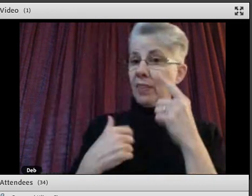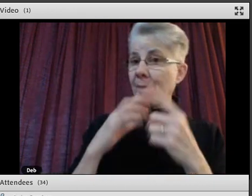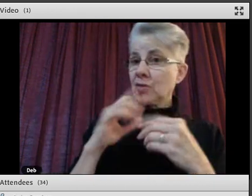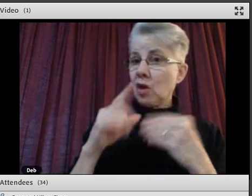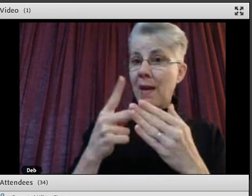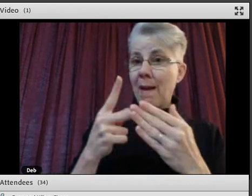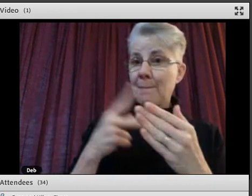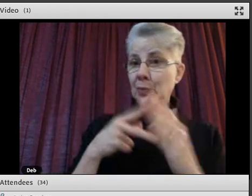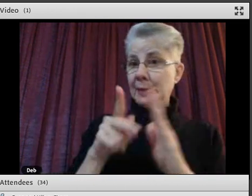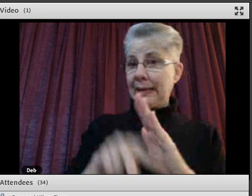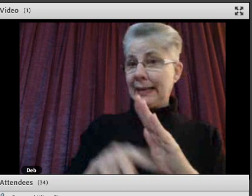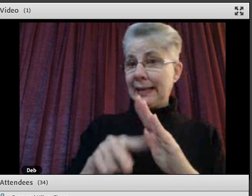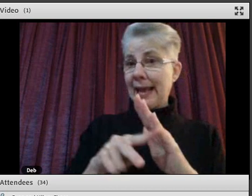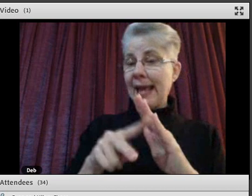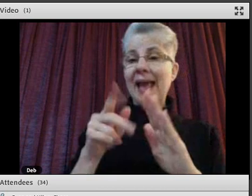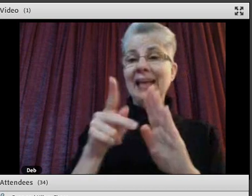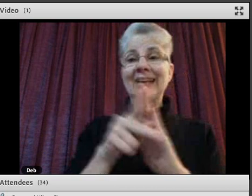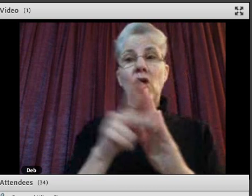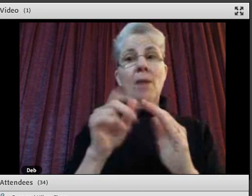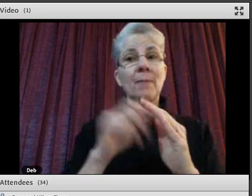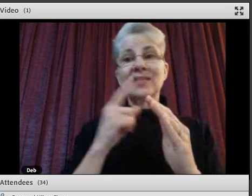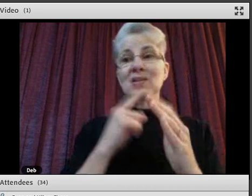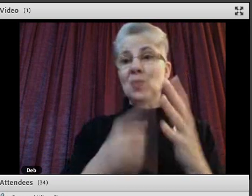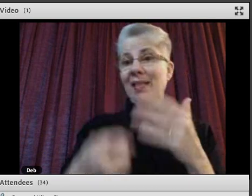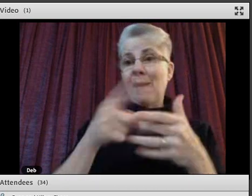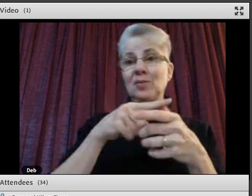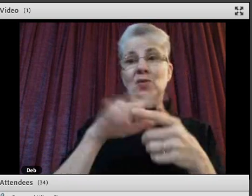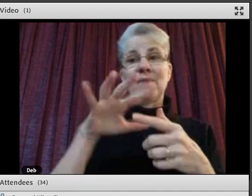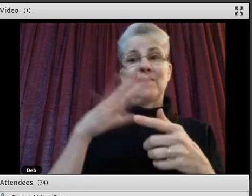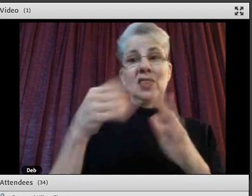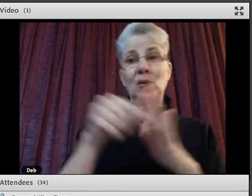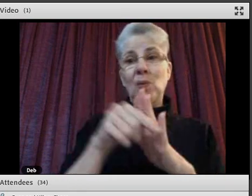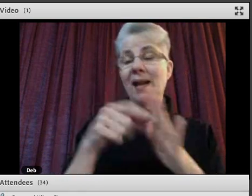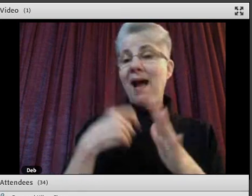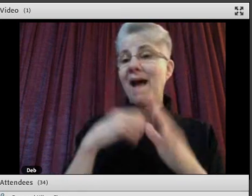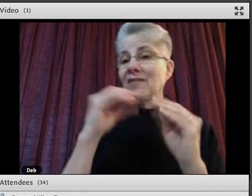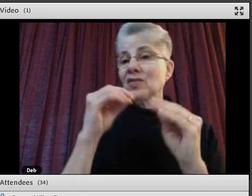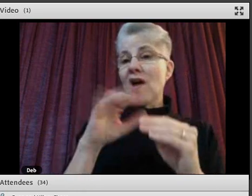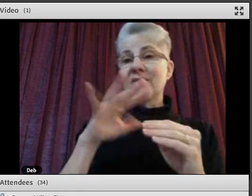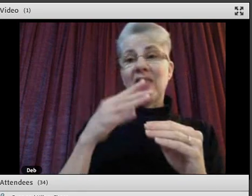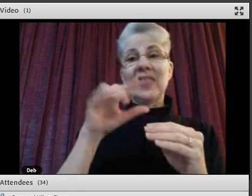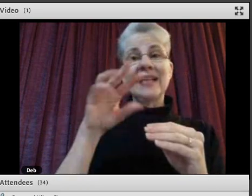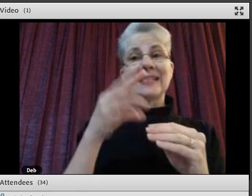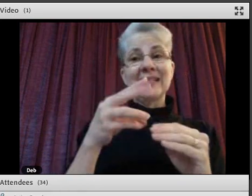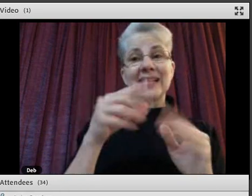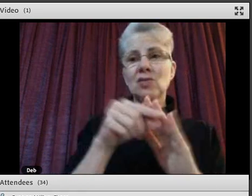about pre-K and Kindergarten here, but this goes all the way up to 5th grade. I've taught 5th and 6th graders how to rip tape.